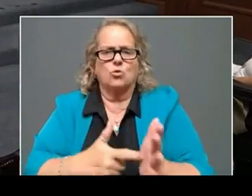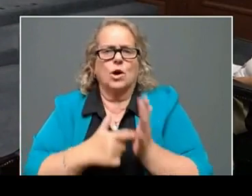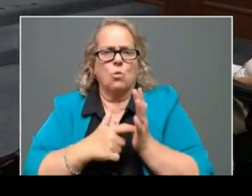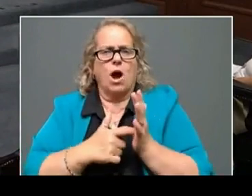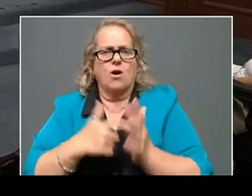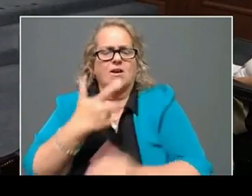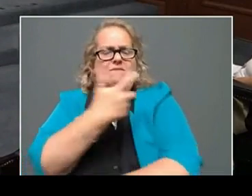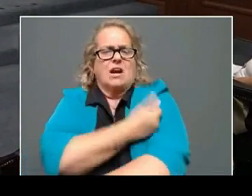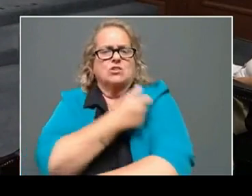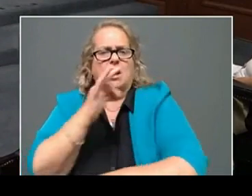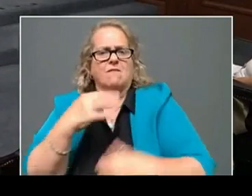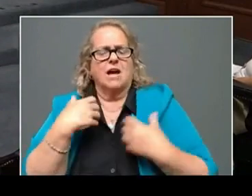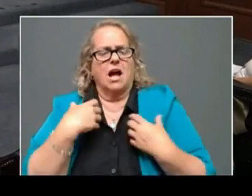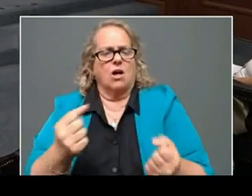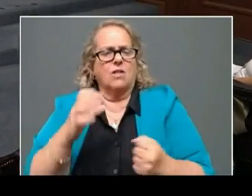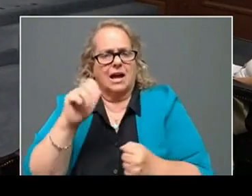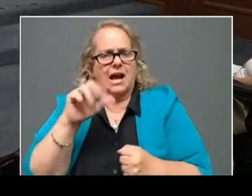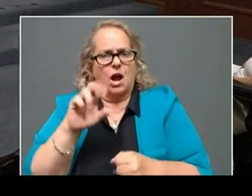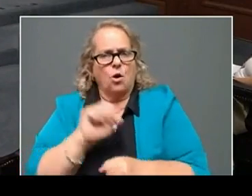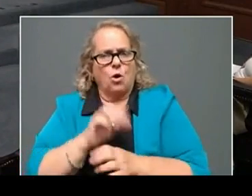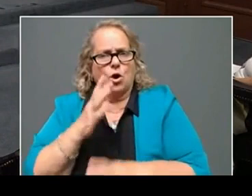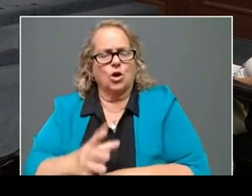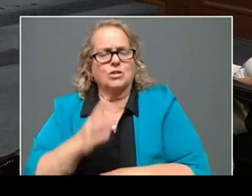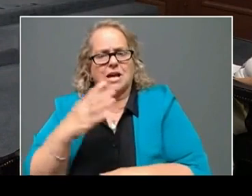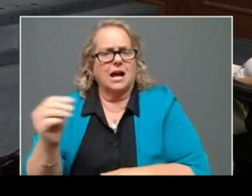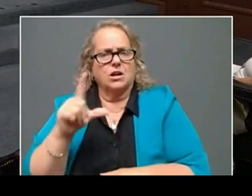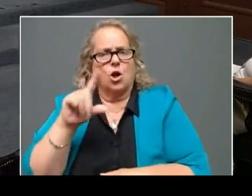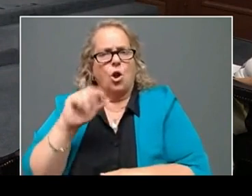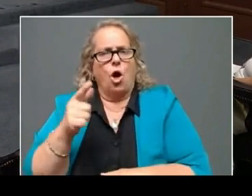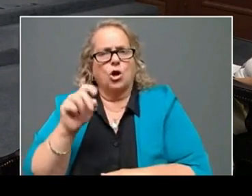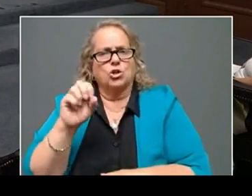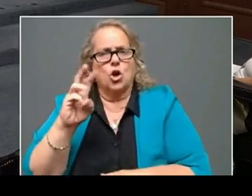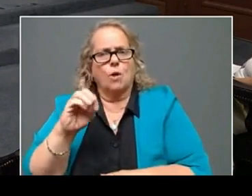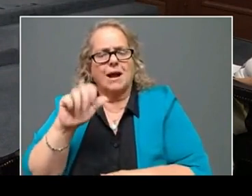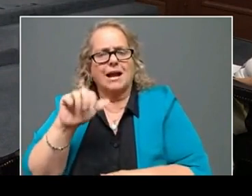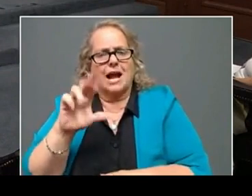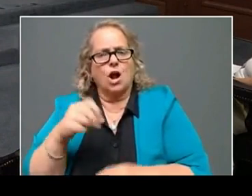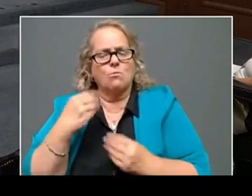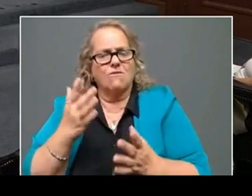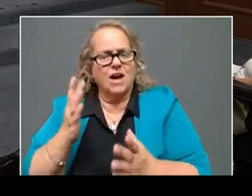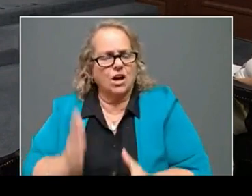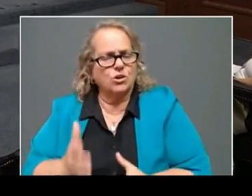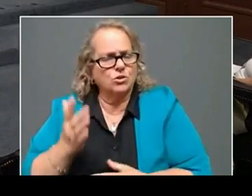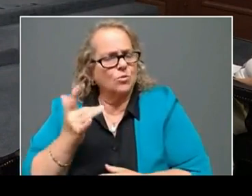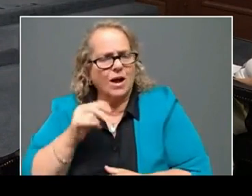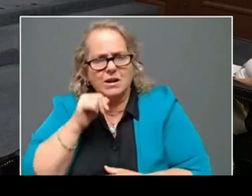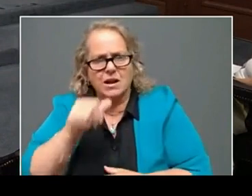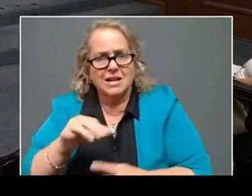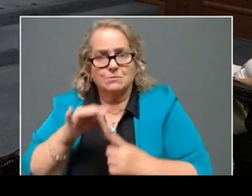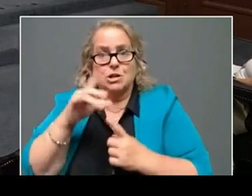long term care providers, especially when a vaccine gets permanent license